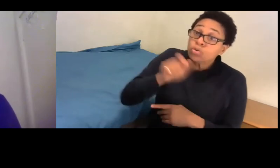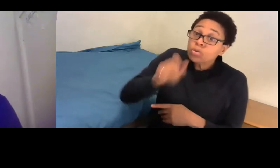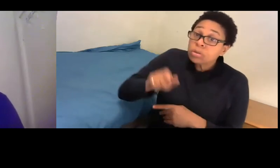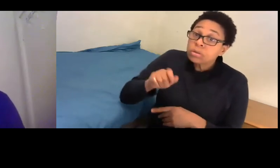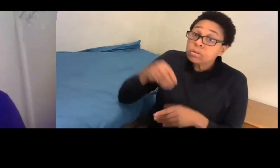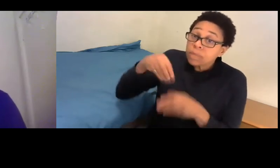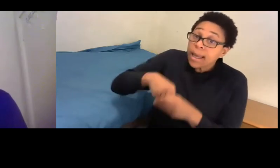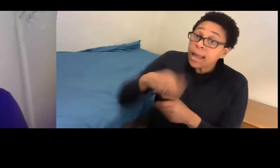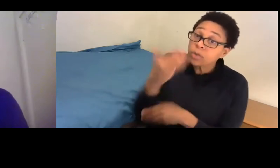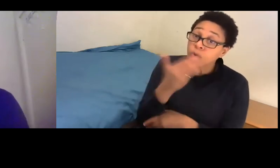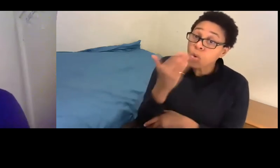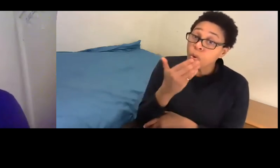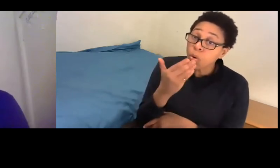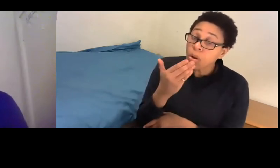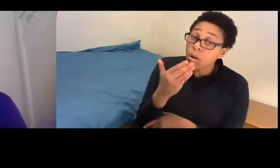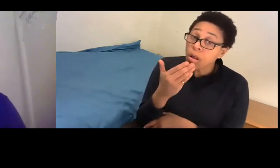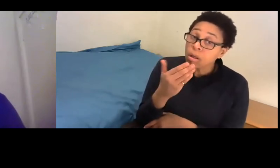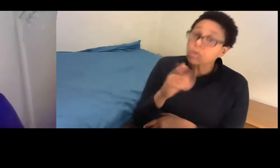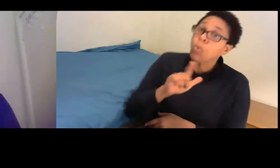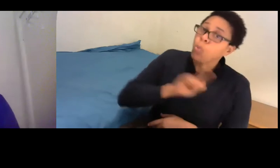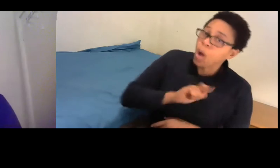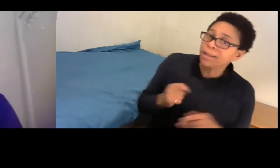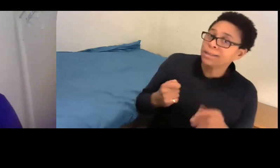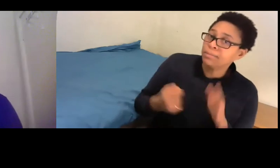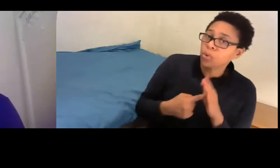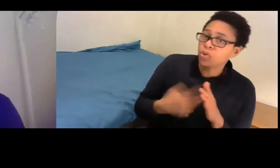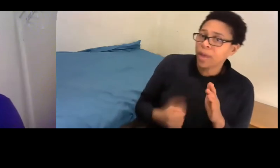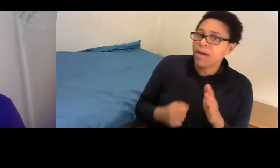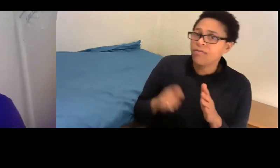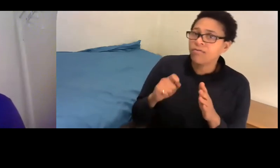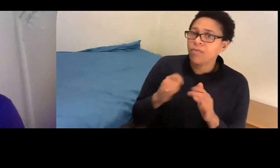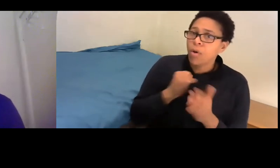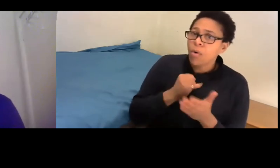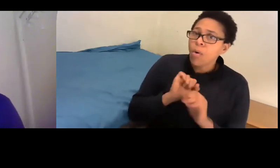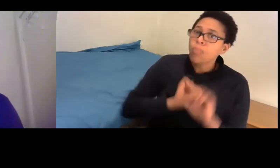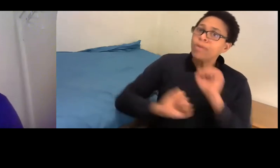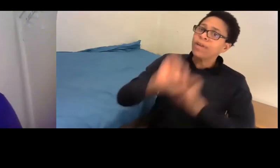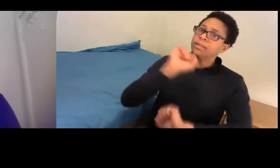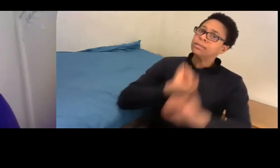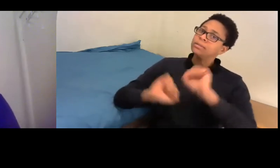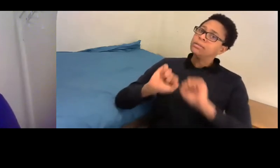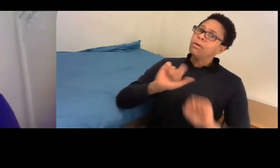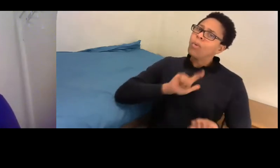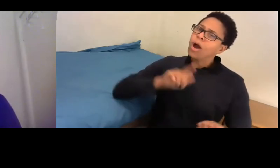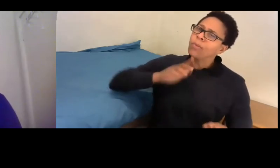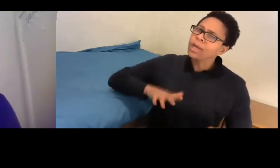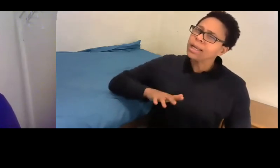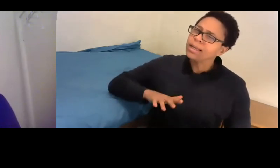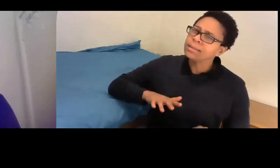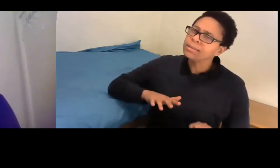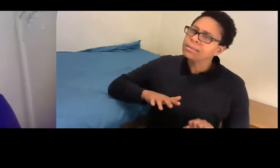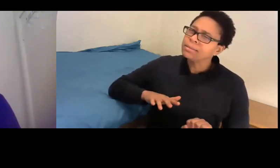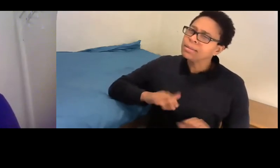is important that we have the prevent policy, and why we have fundamental British values in schools, and I'm like, so is